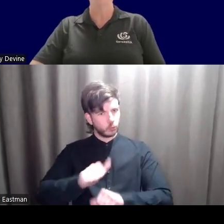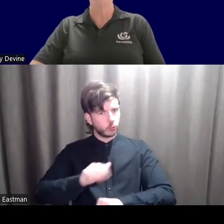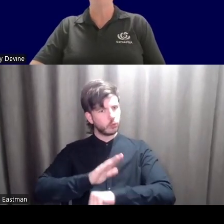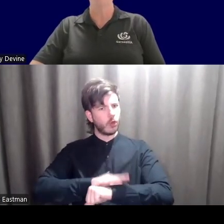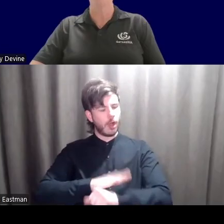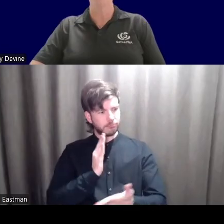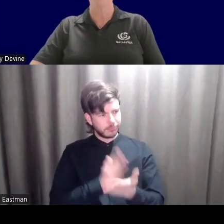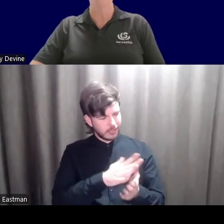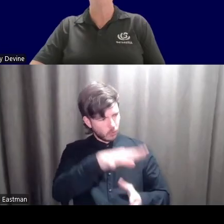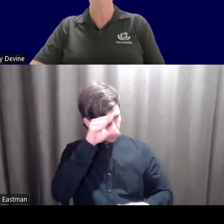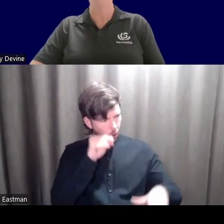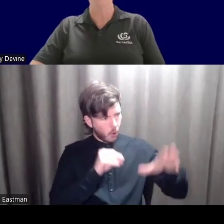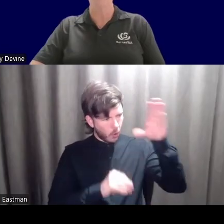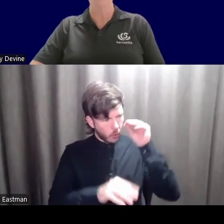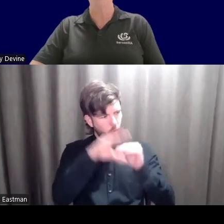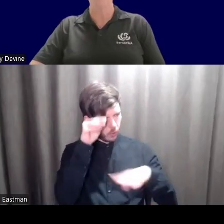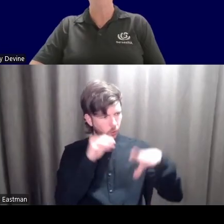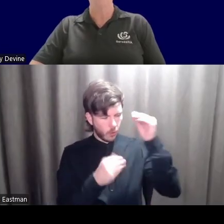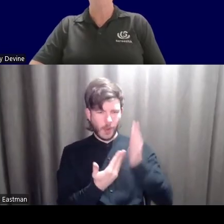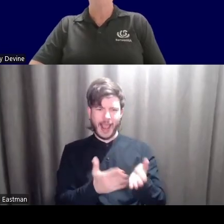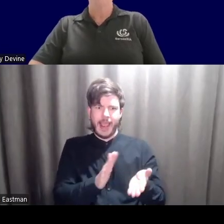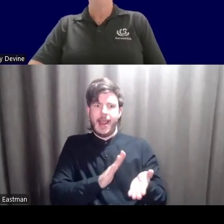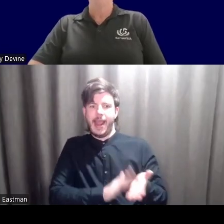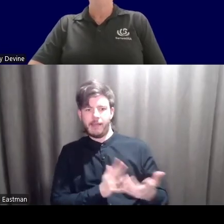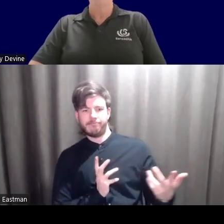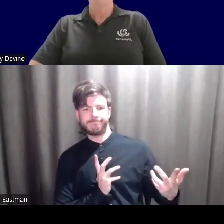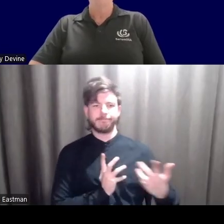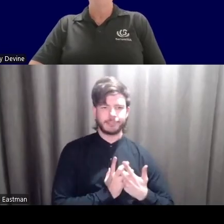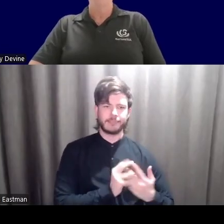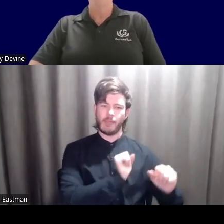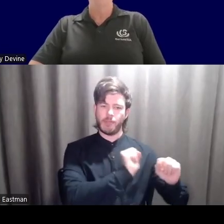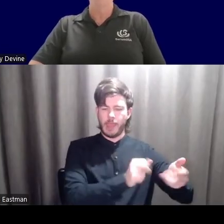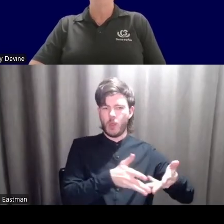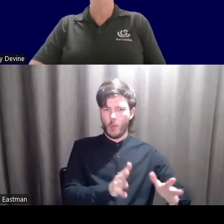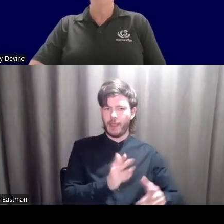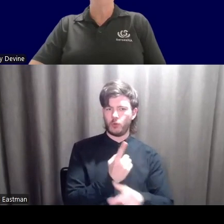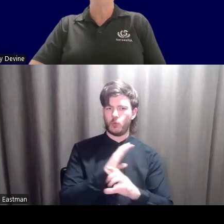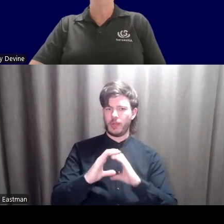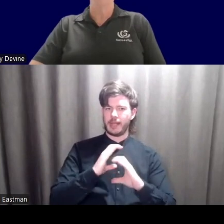strategies during engagement is key. With support, using an approach such as